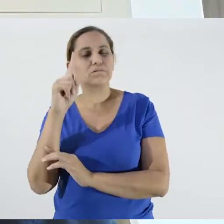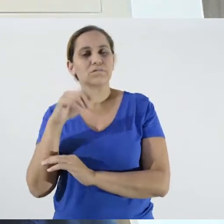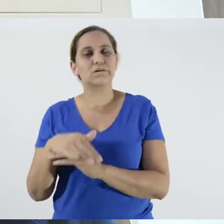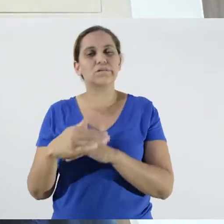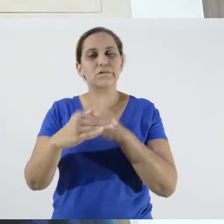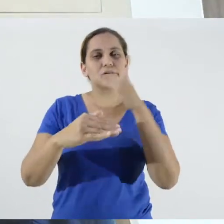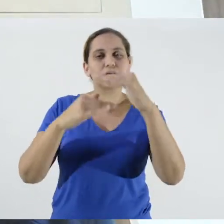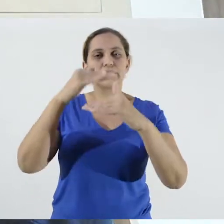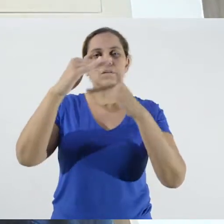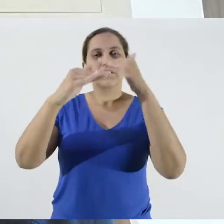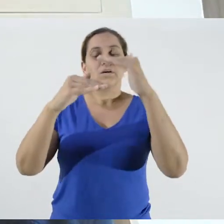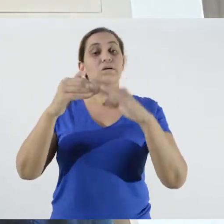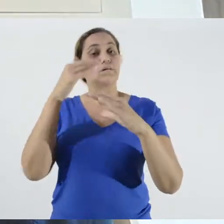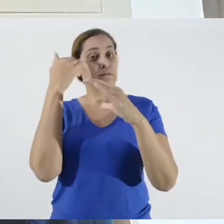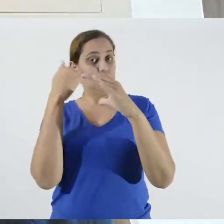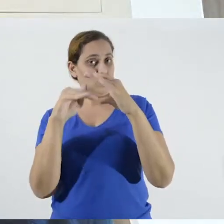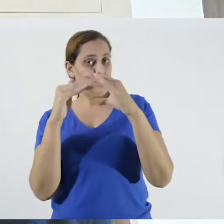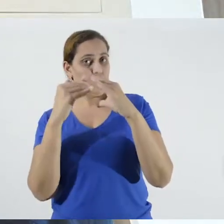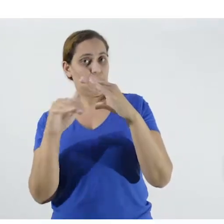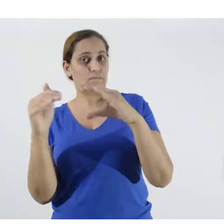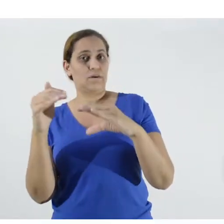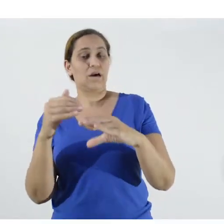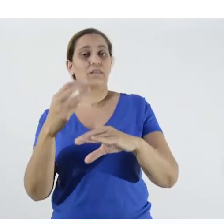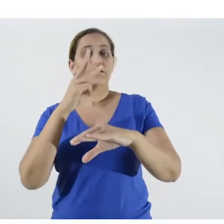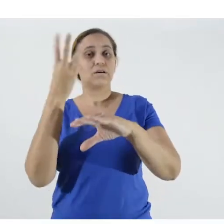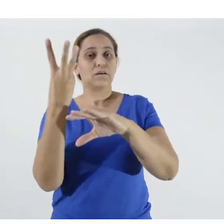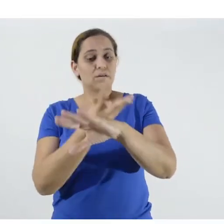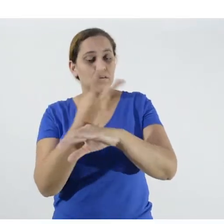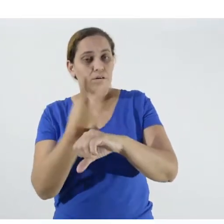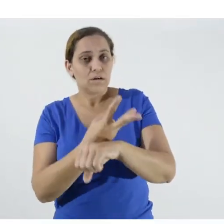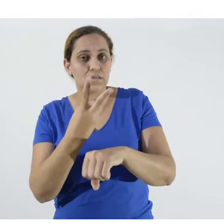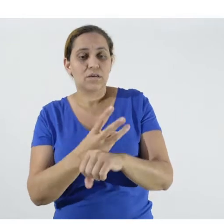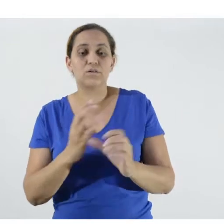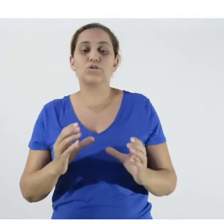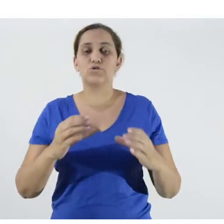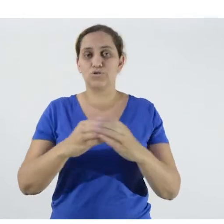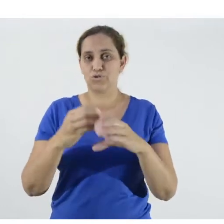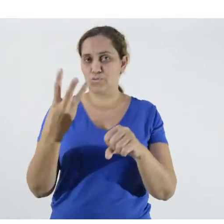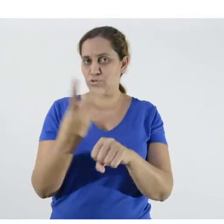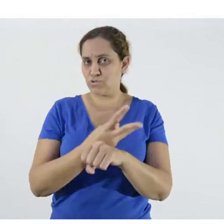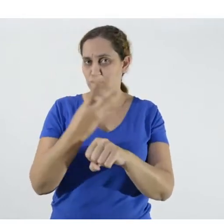to be sent via groups of farmers on WhatsApp.